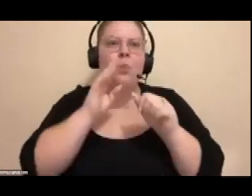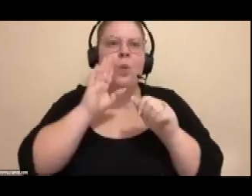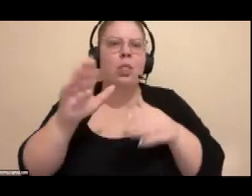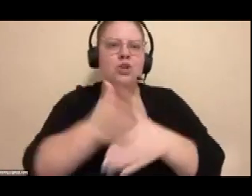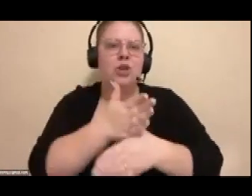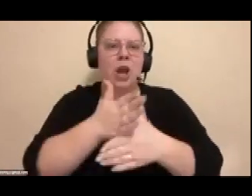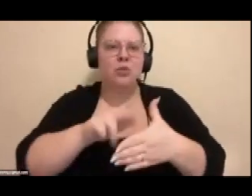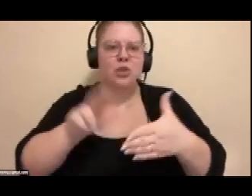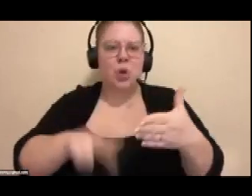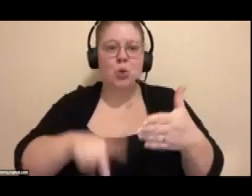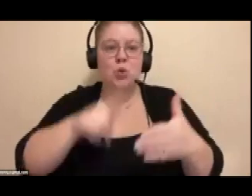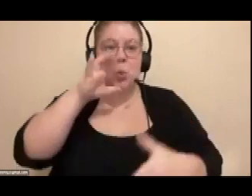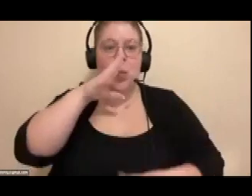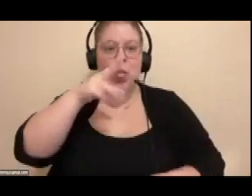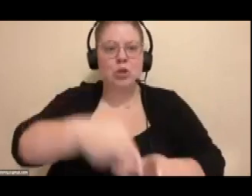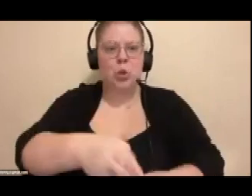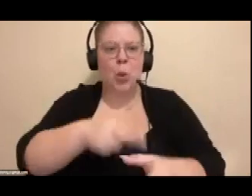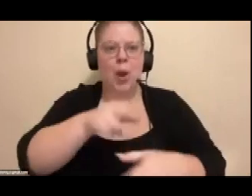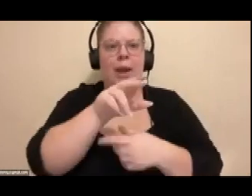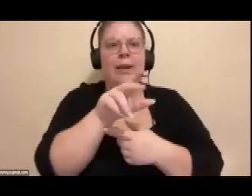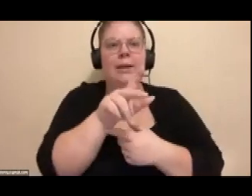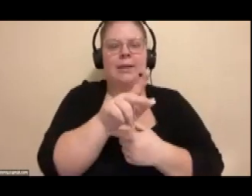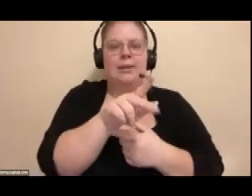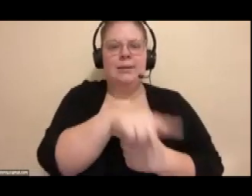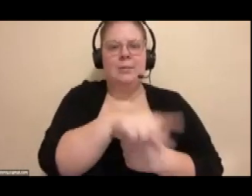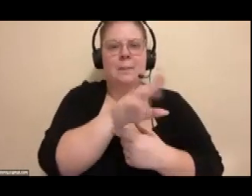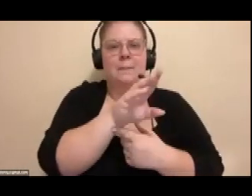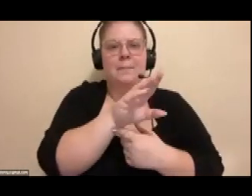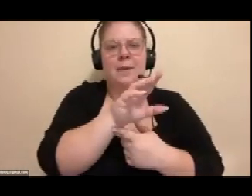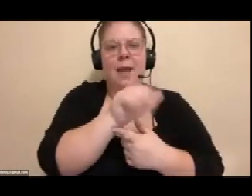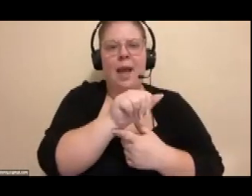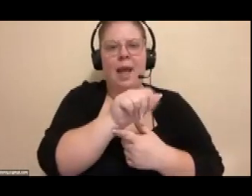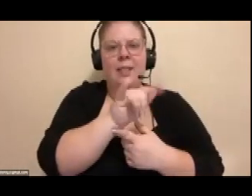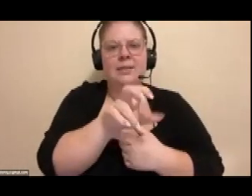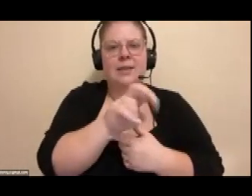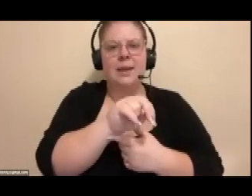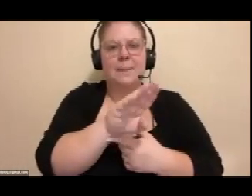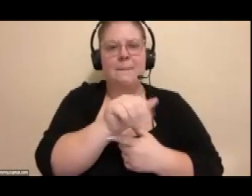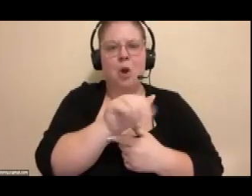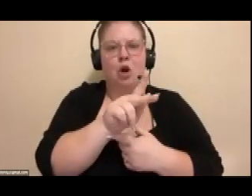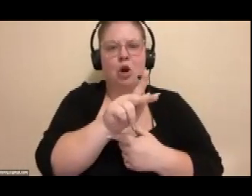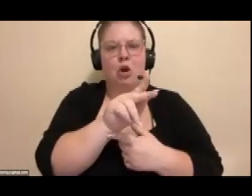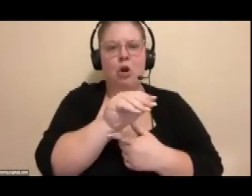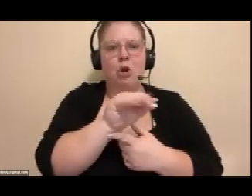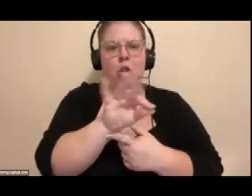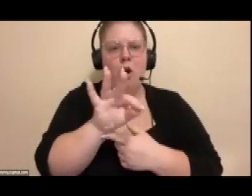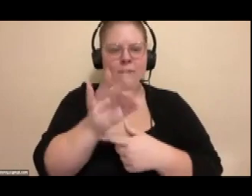the principal deputy administrator at ACL. Definitely tune in for that.